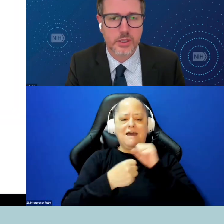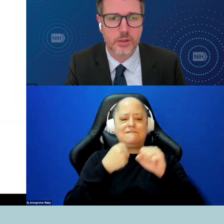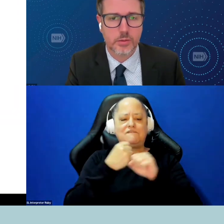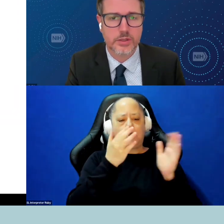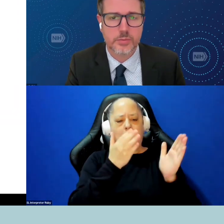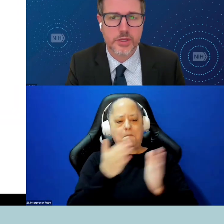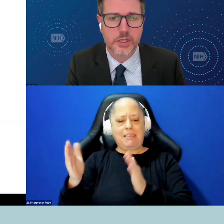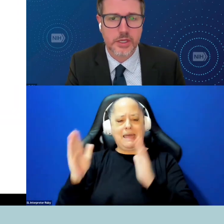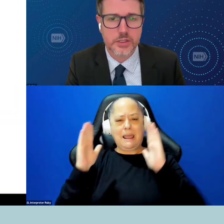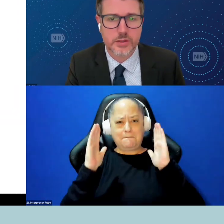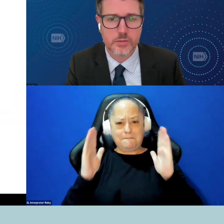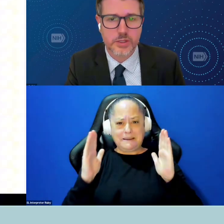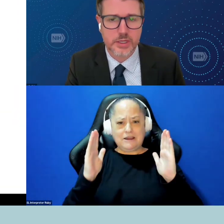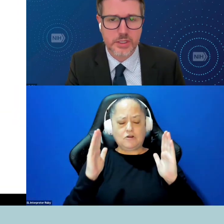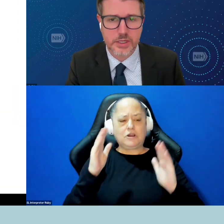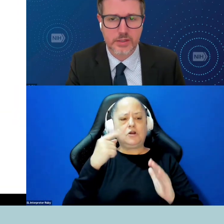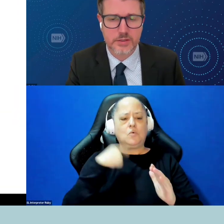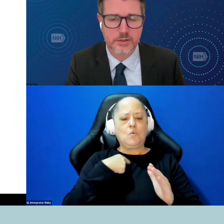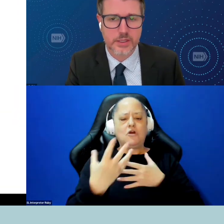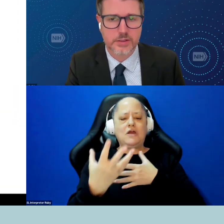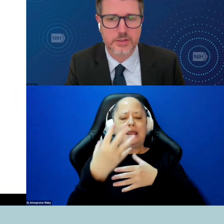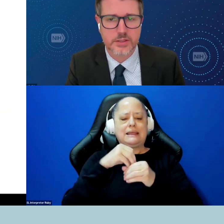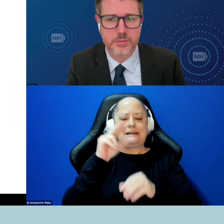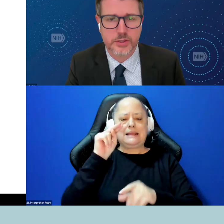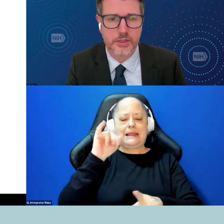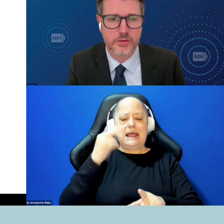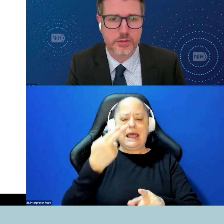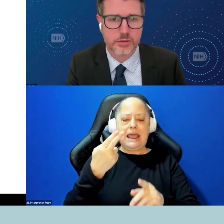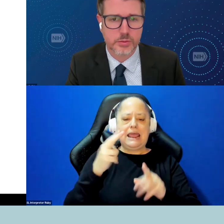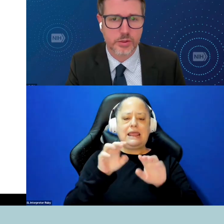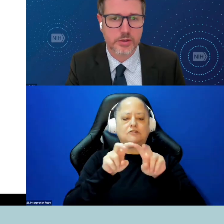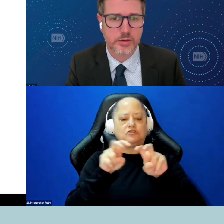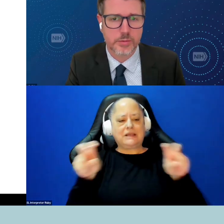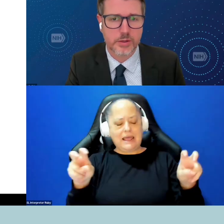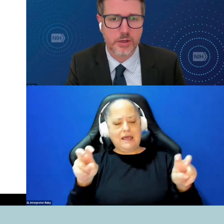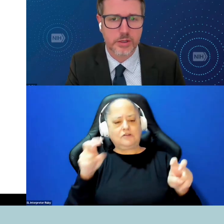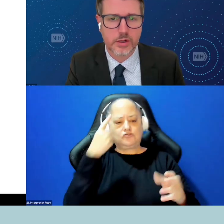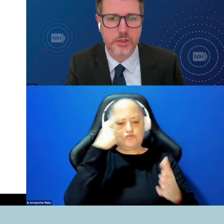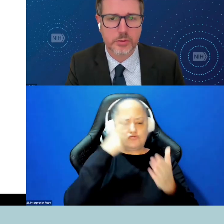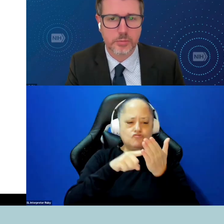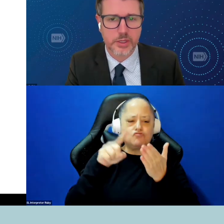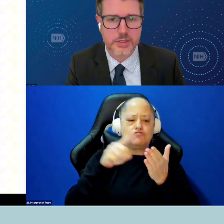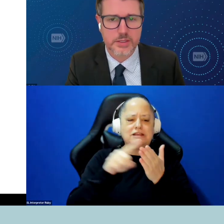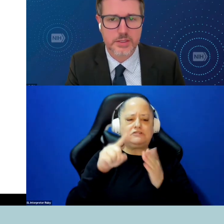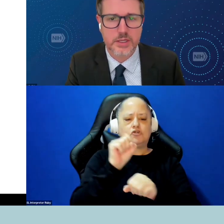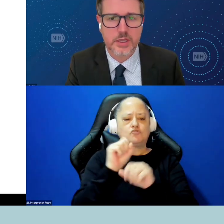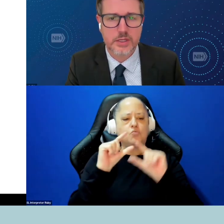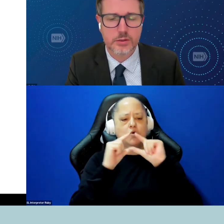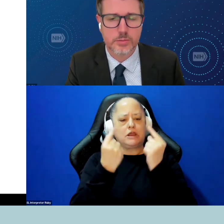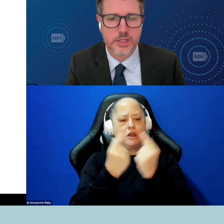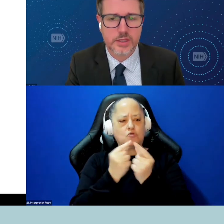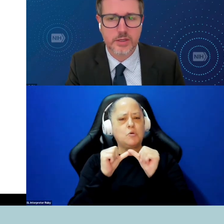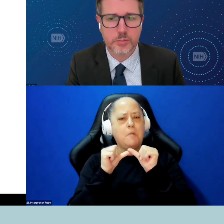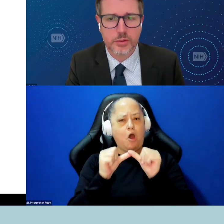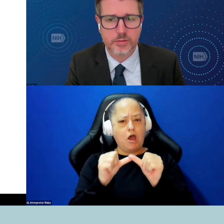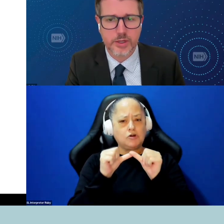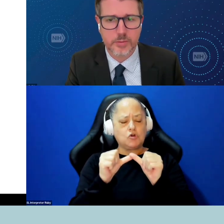We'll also be engaging with the NIH Council Council's Disability Health Research Working Group on an ongoing basis to obtain their input and